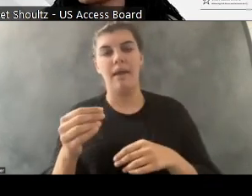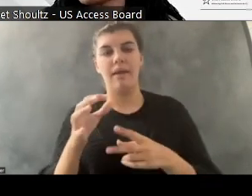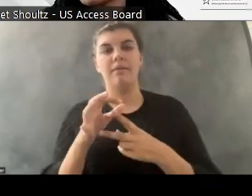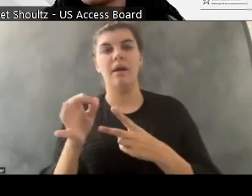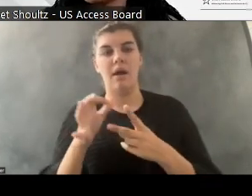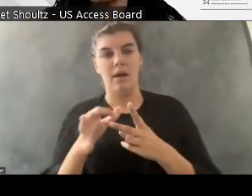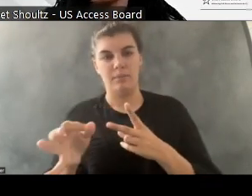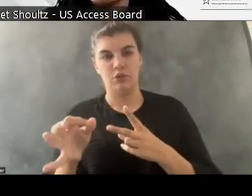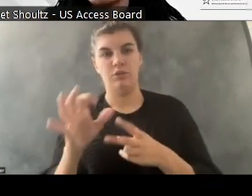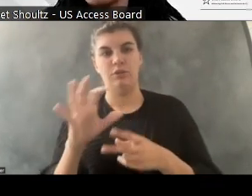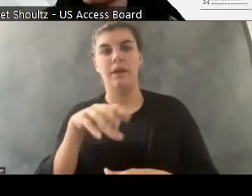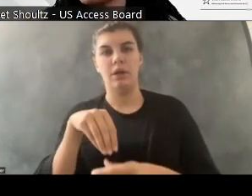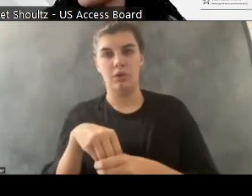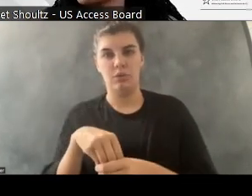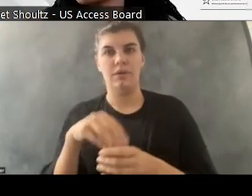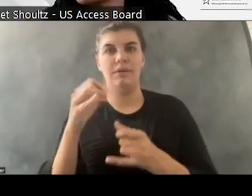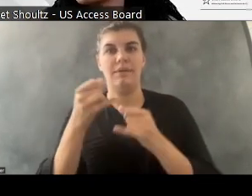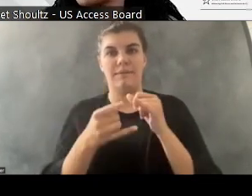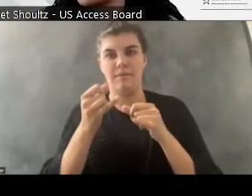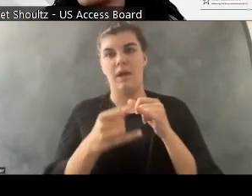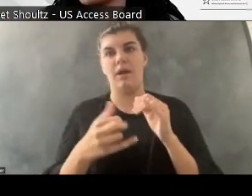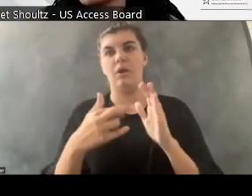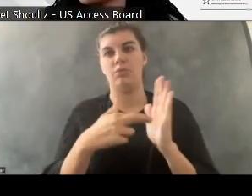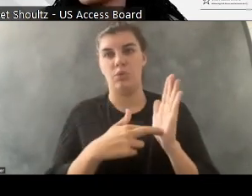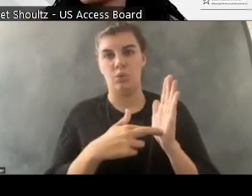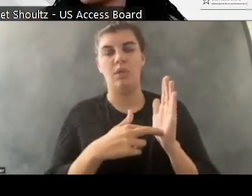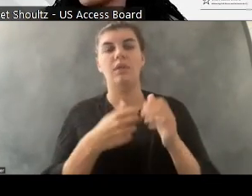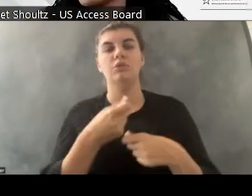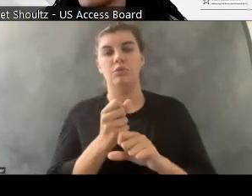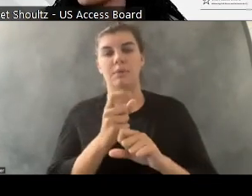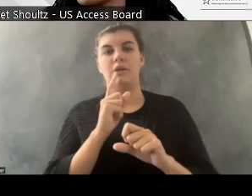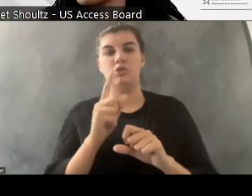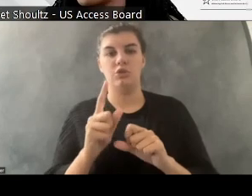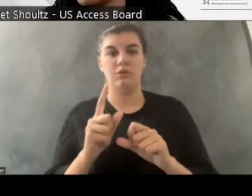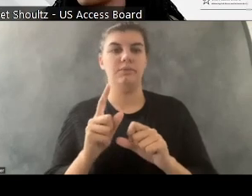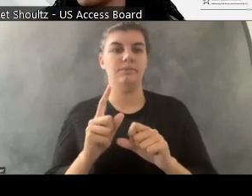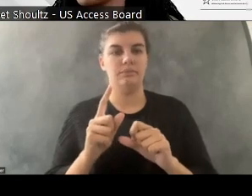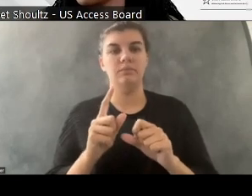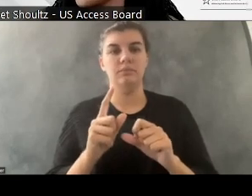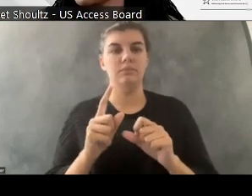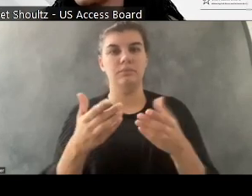find some of that included in the final rule to ensure greater access in the right-of-way.